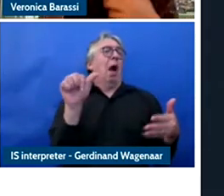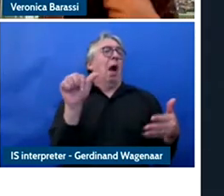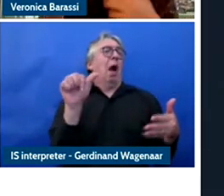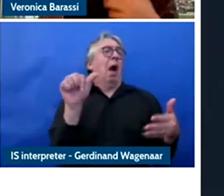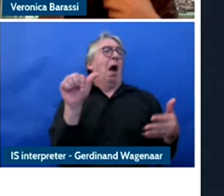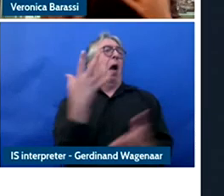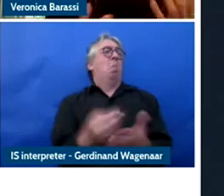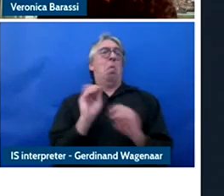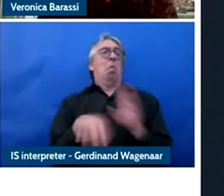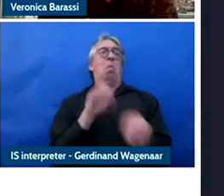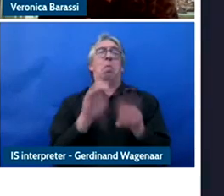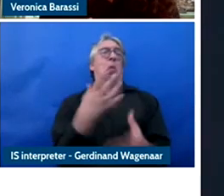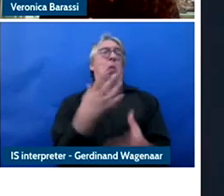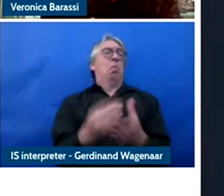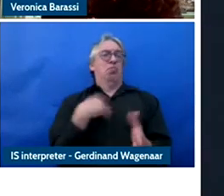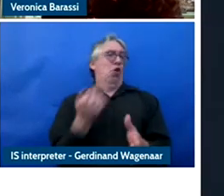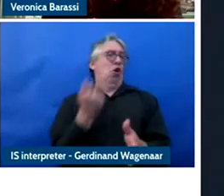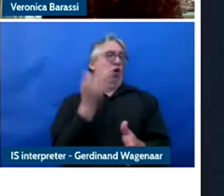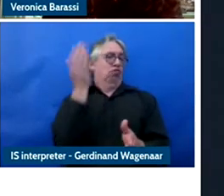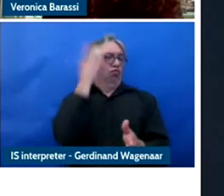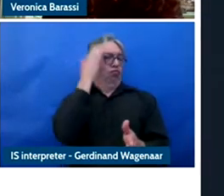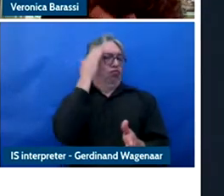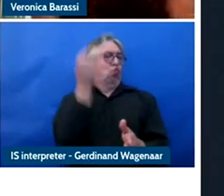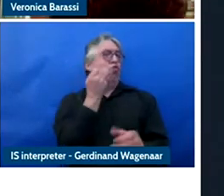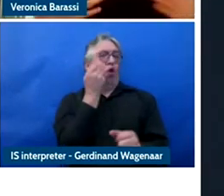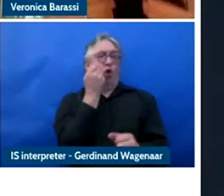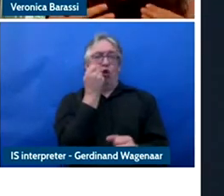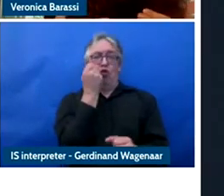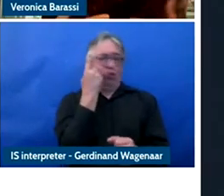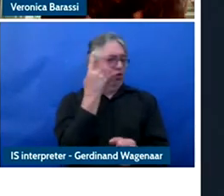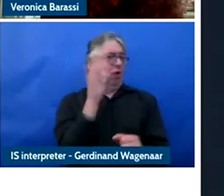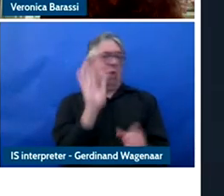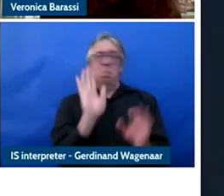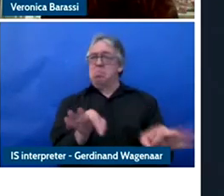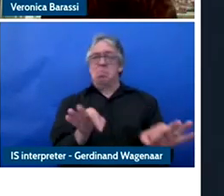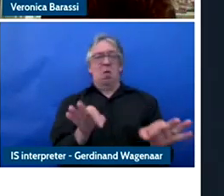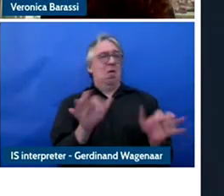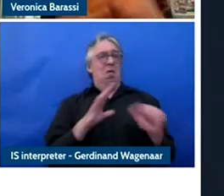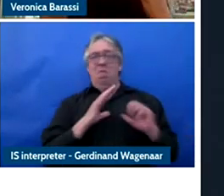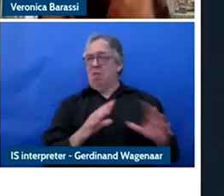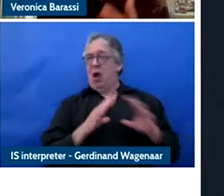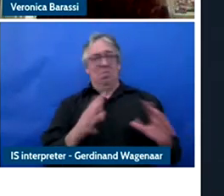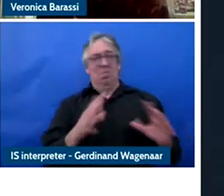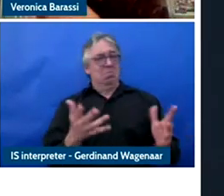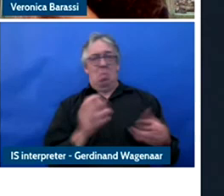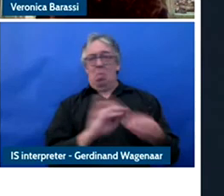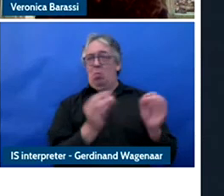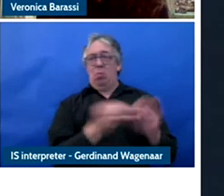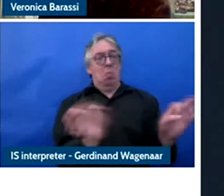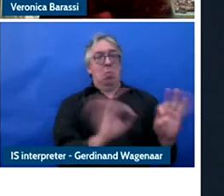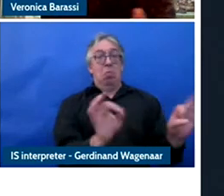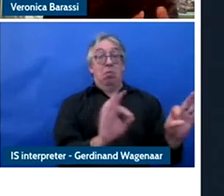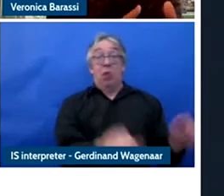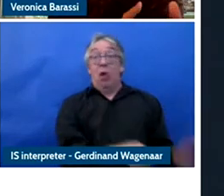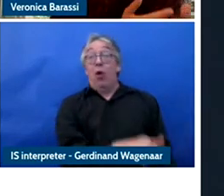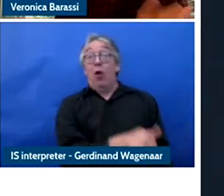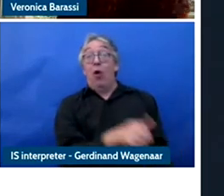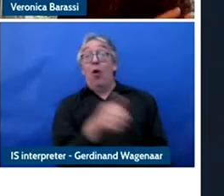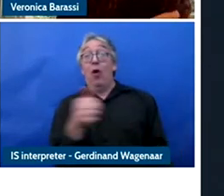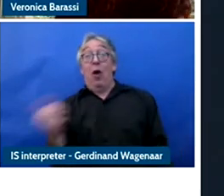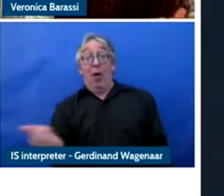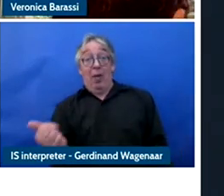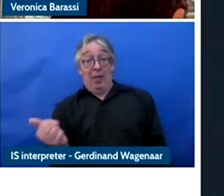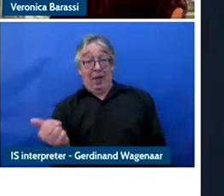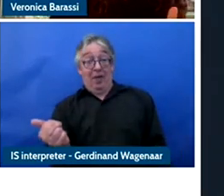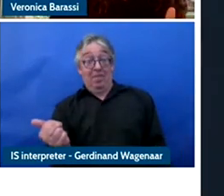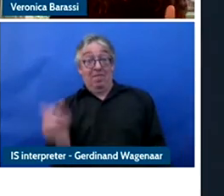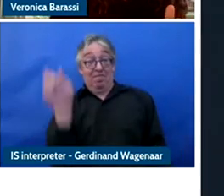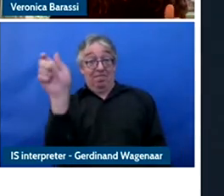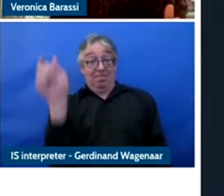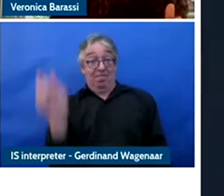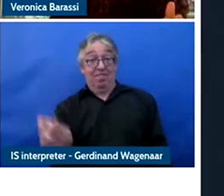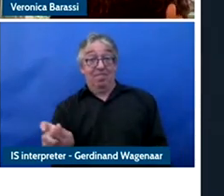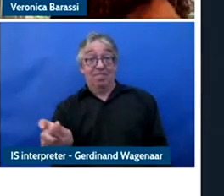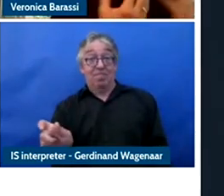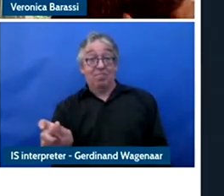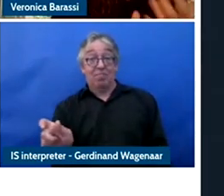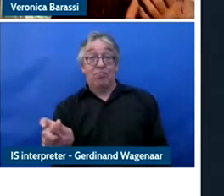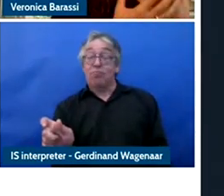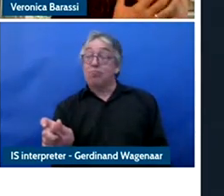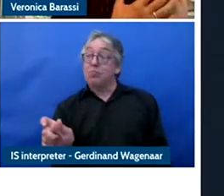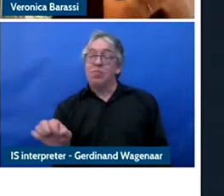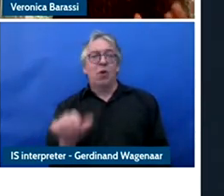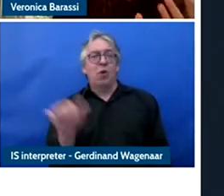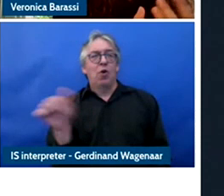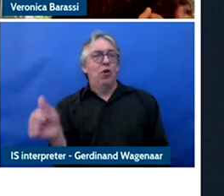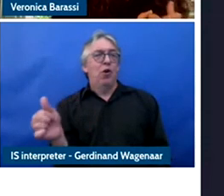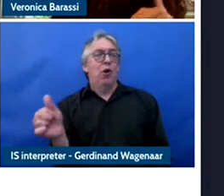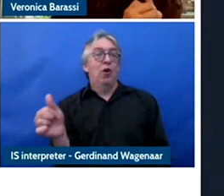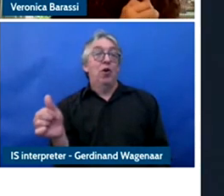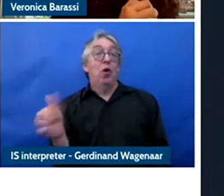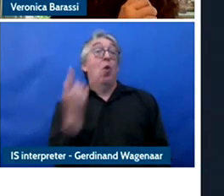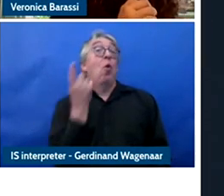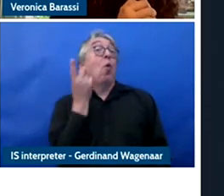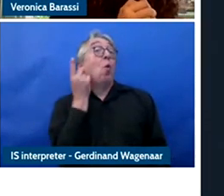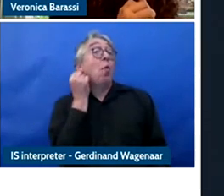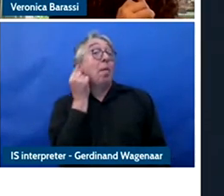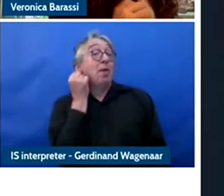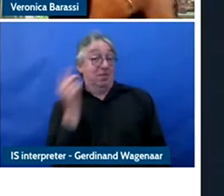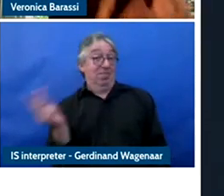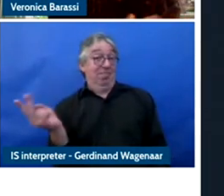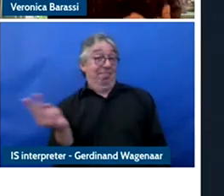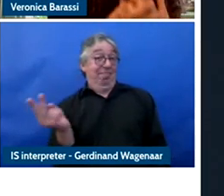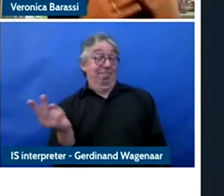process and they understood and they saw it coming and I compared these two with